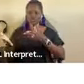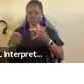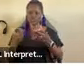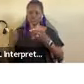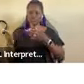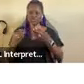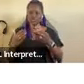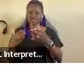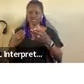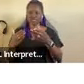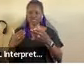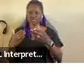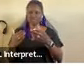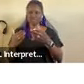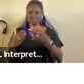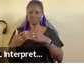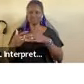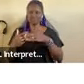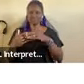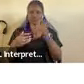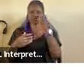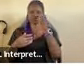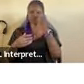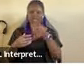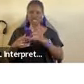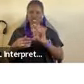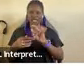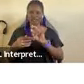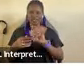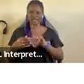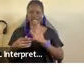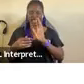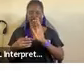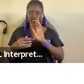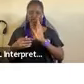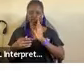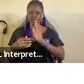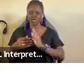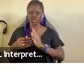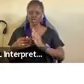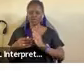levels that they will have available to them may be a little bit reduced.